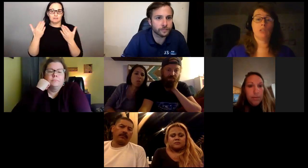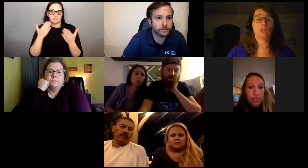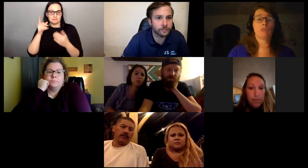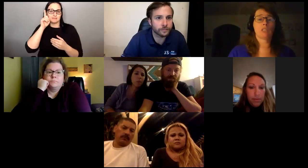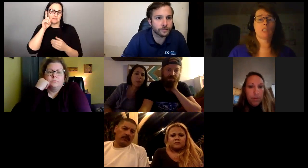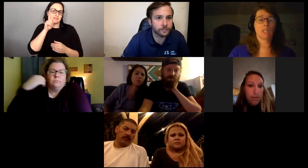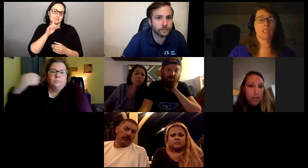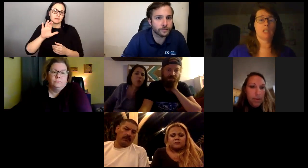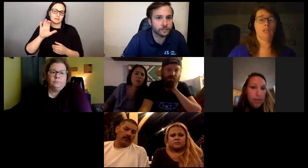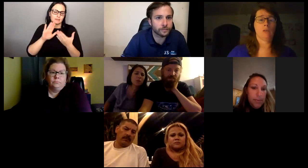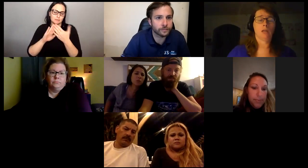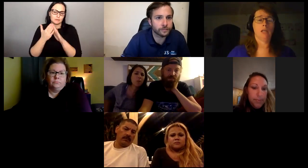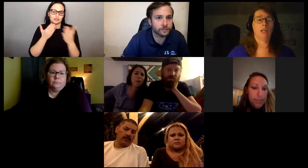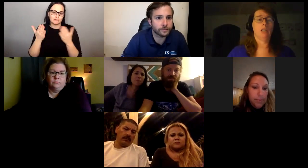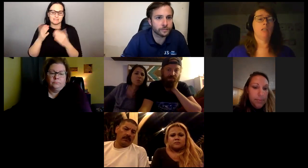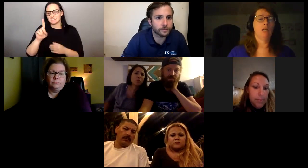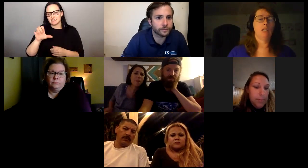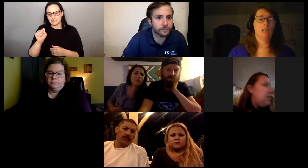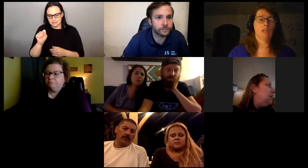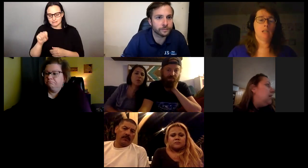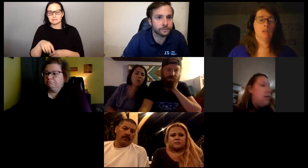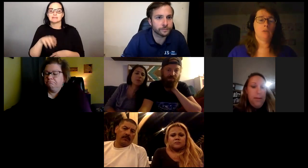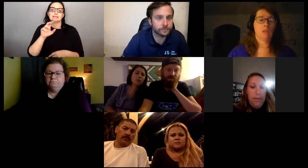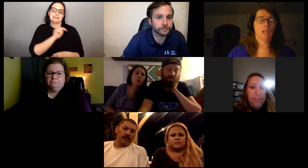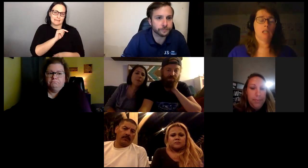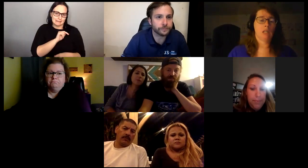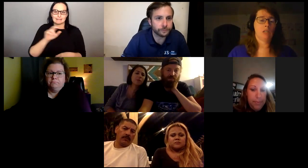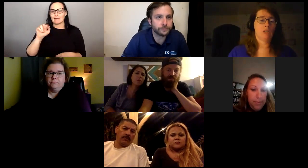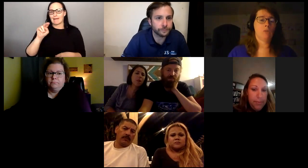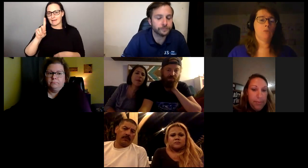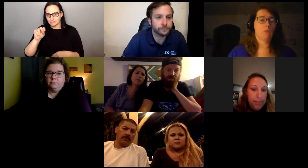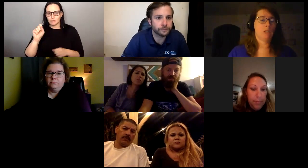services of san diego